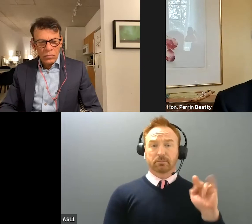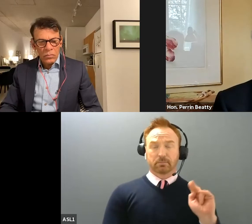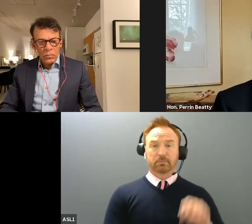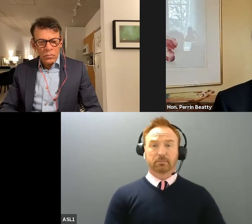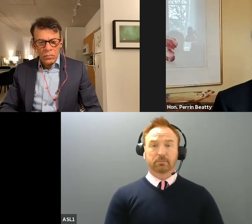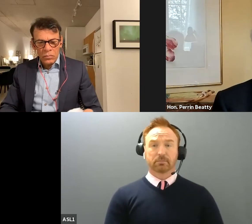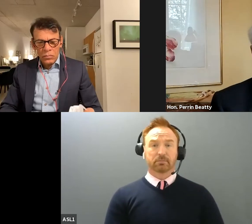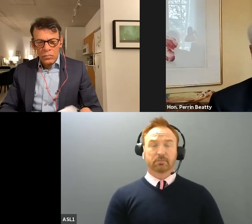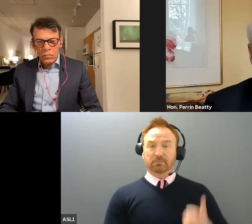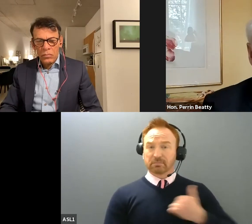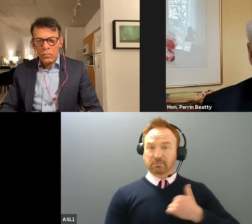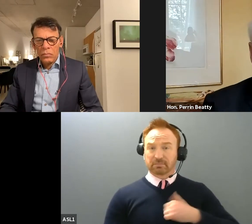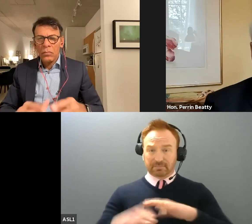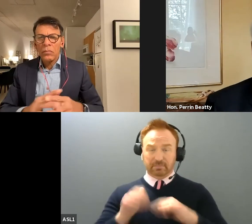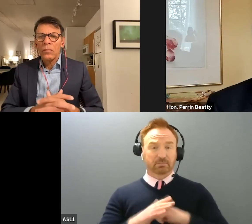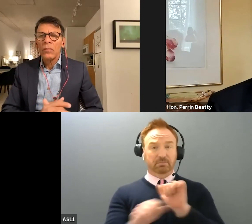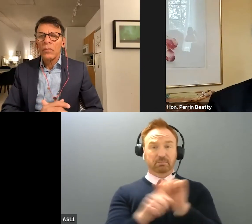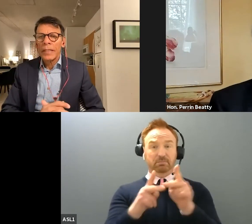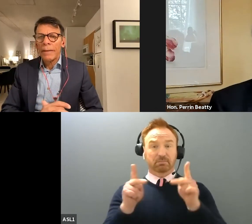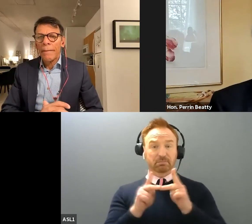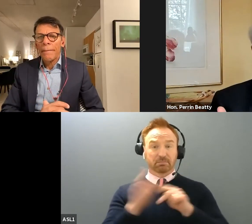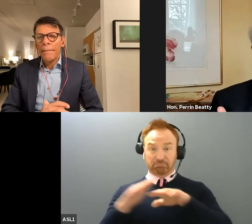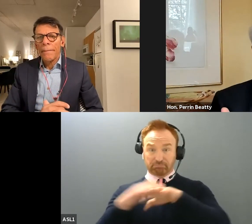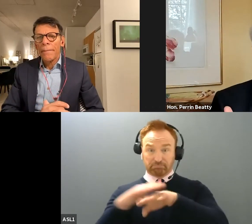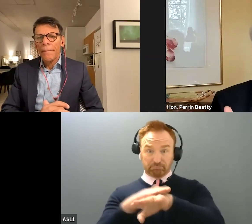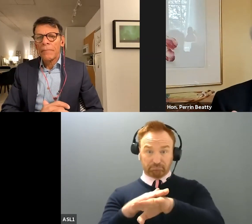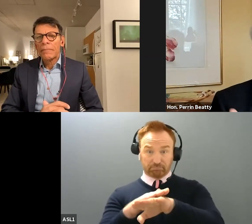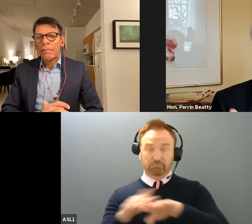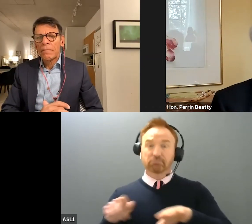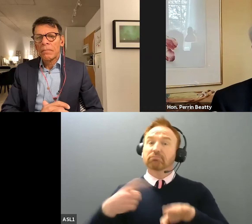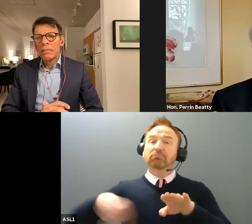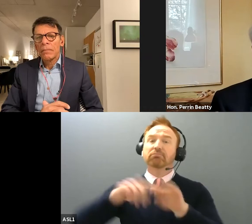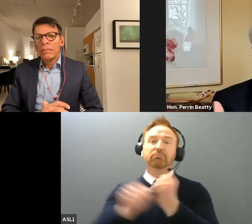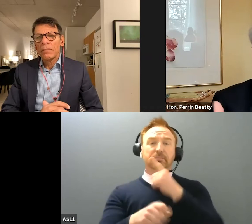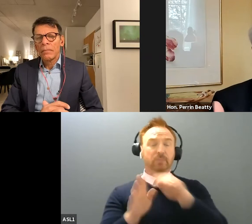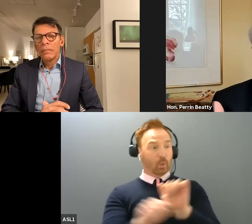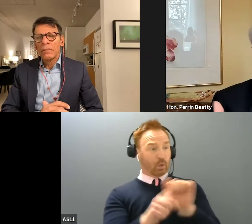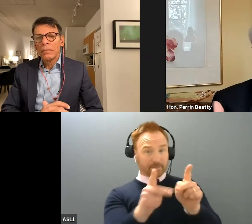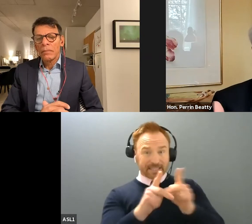workplace accessibility, what can we do to ensure that workplaces are made friendly and accessible for